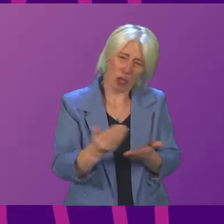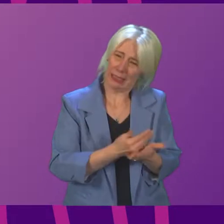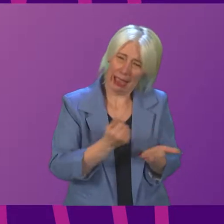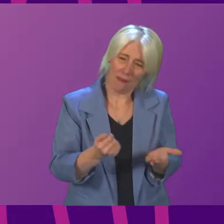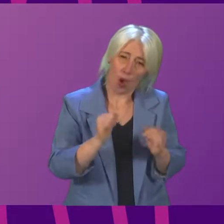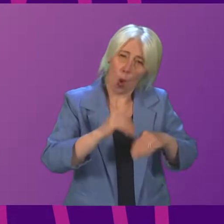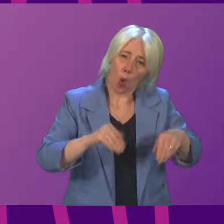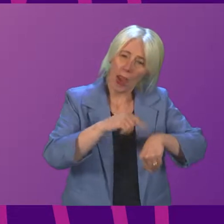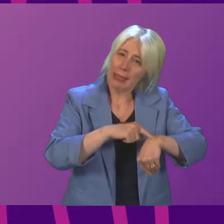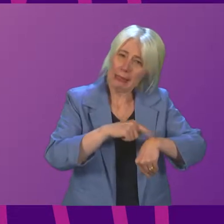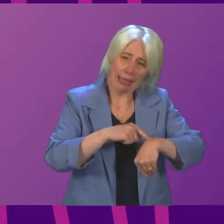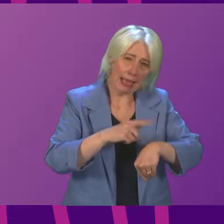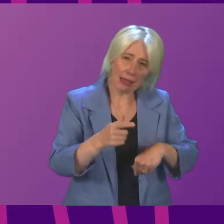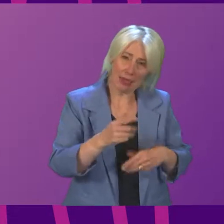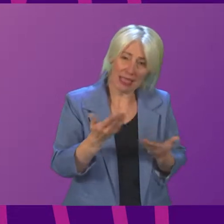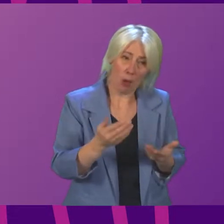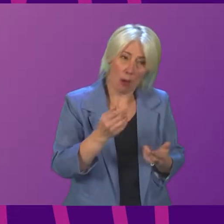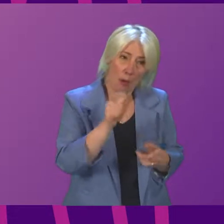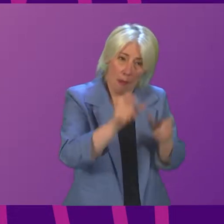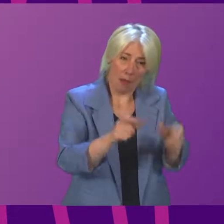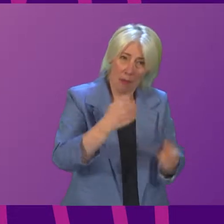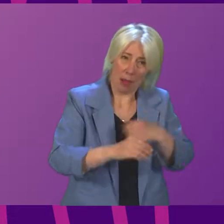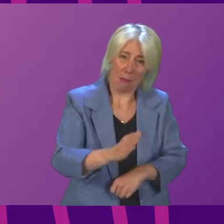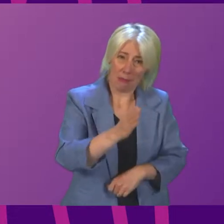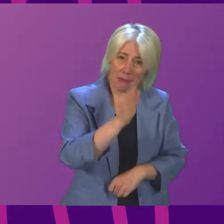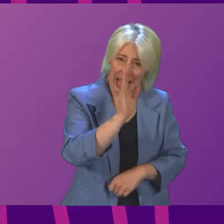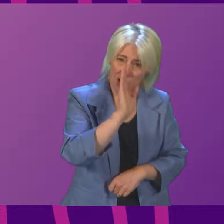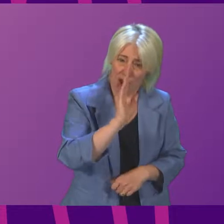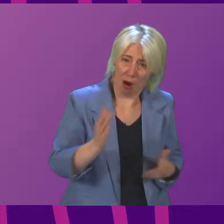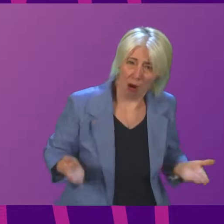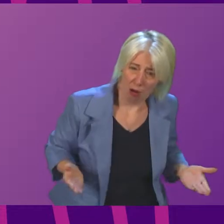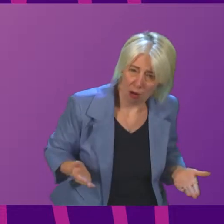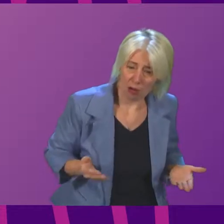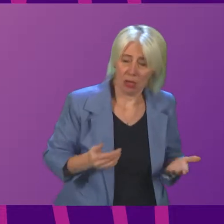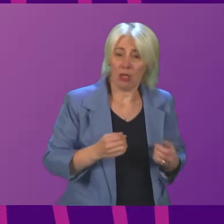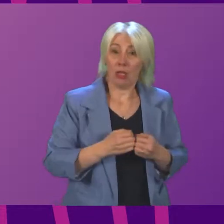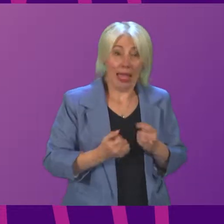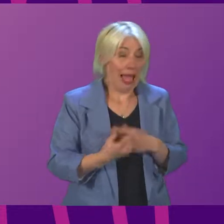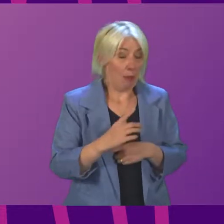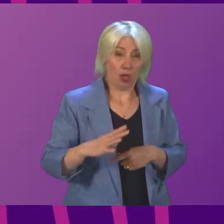are actively putting people in danger. As has happened already, they could prove fatal.